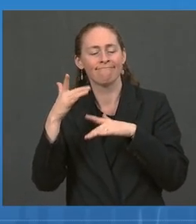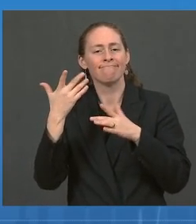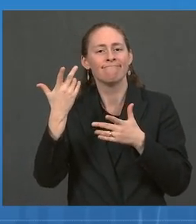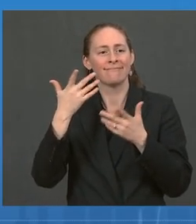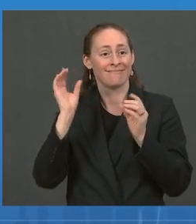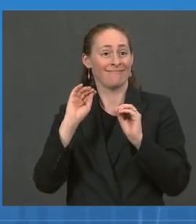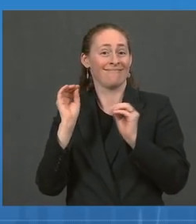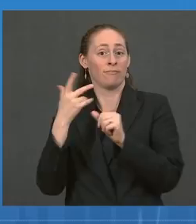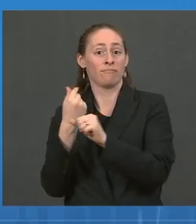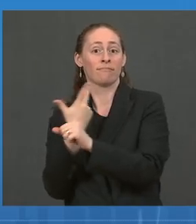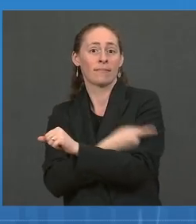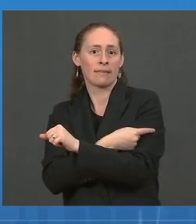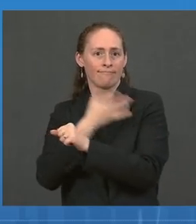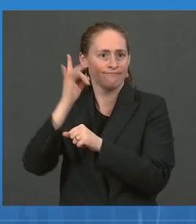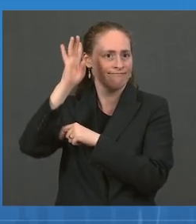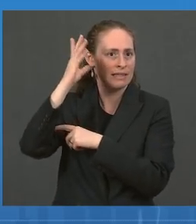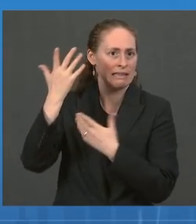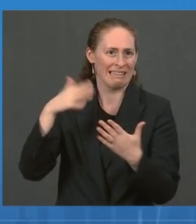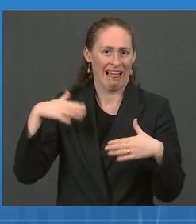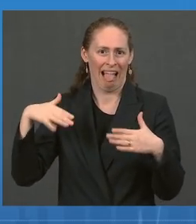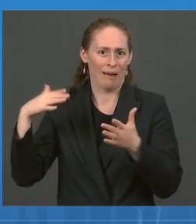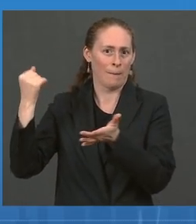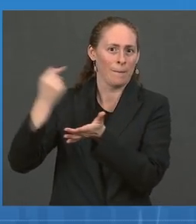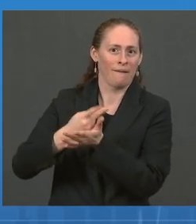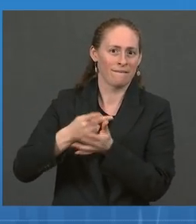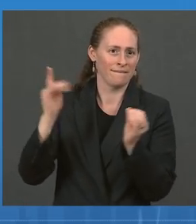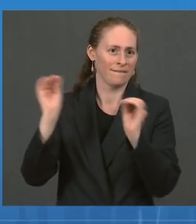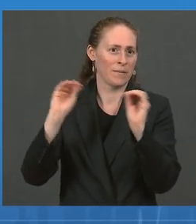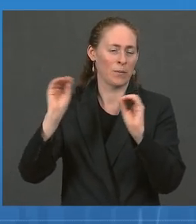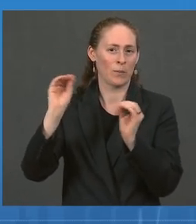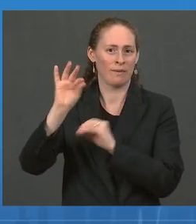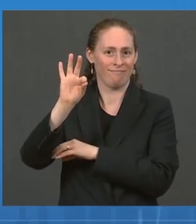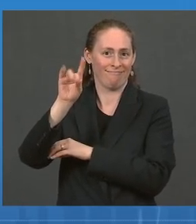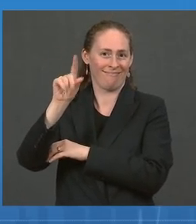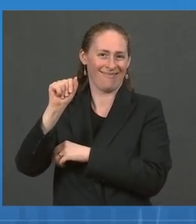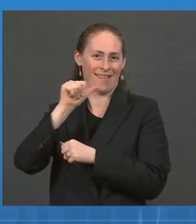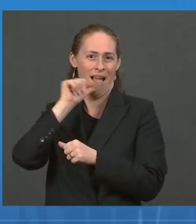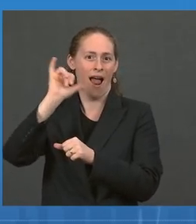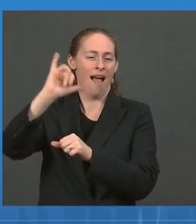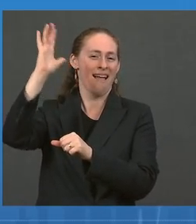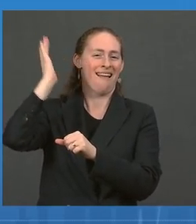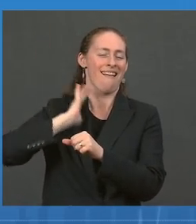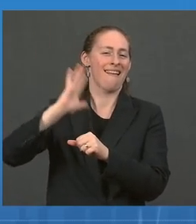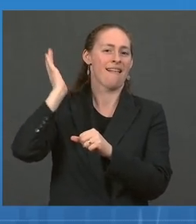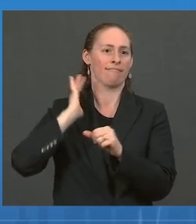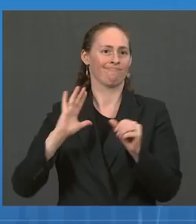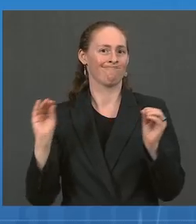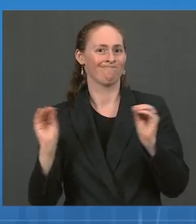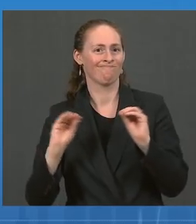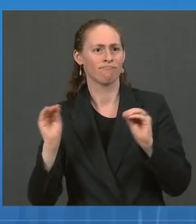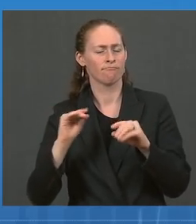by the regulatory and public health authorities today. But they did not know what the etiologic agent was,